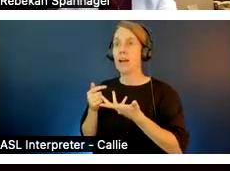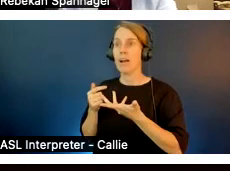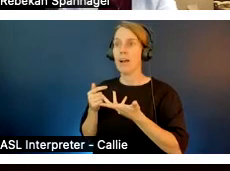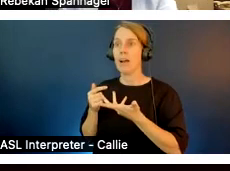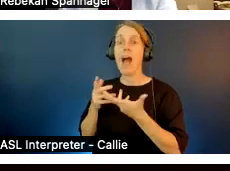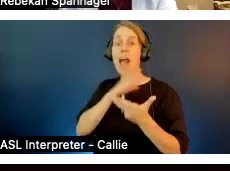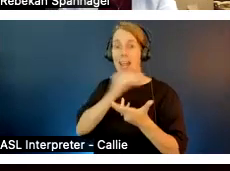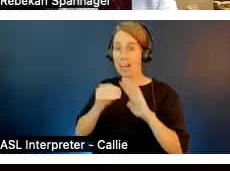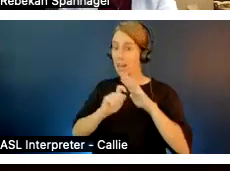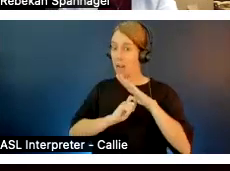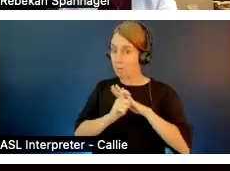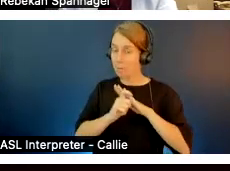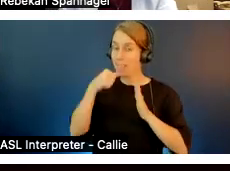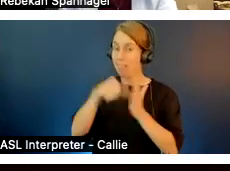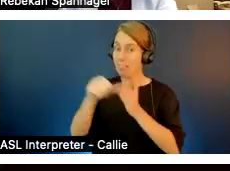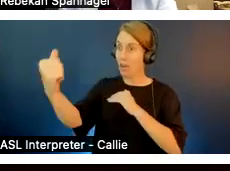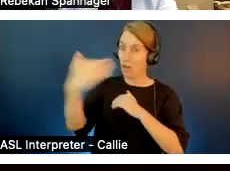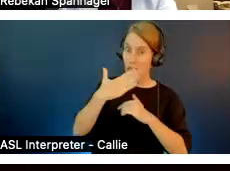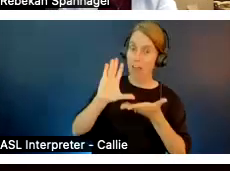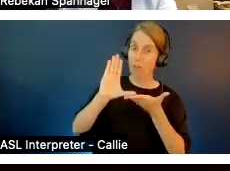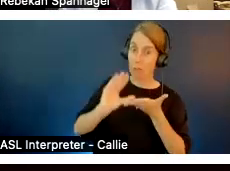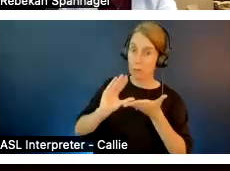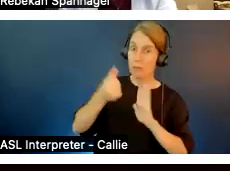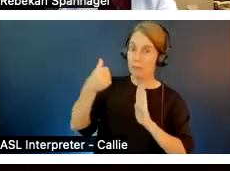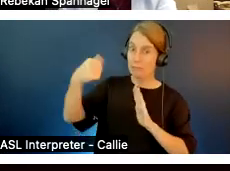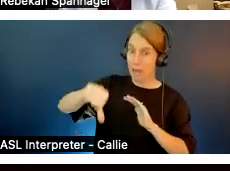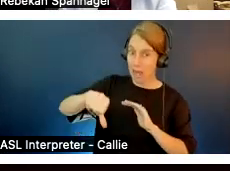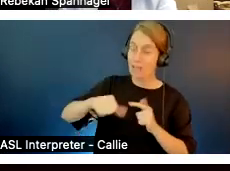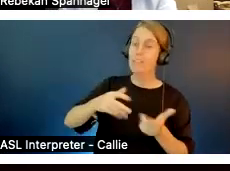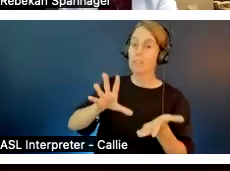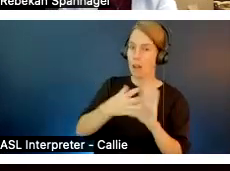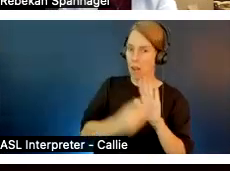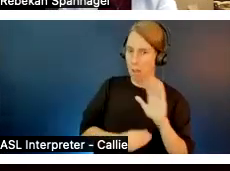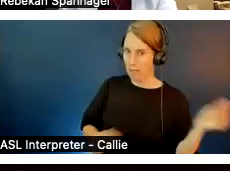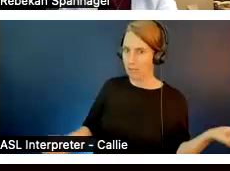to your services or the denial of service and what they made what they used to base their decision on